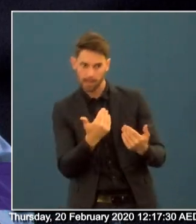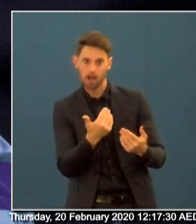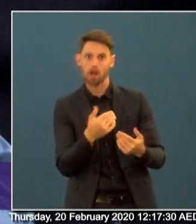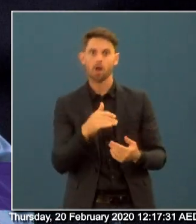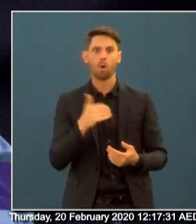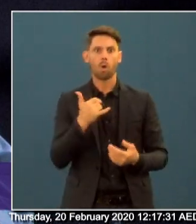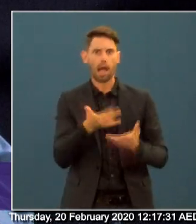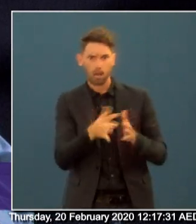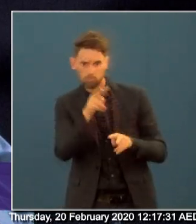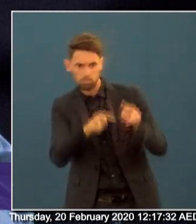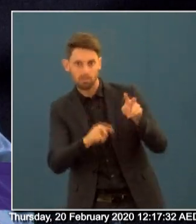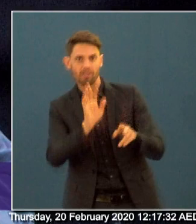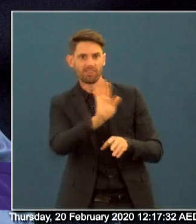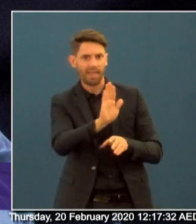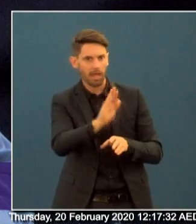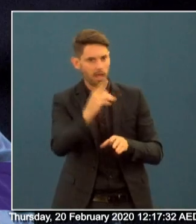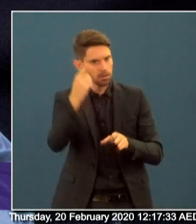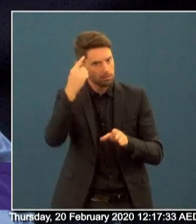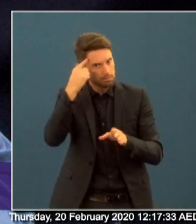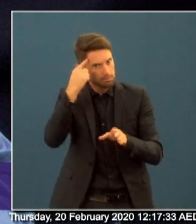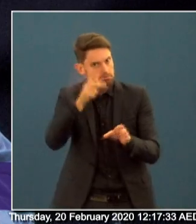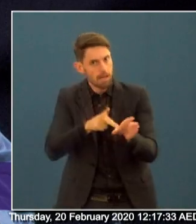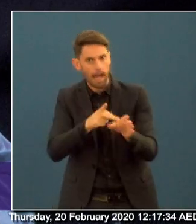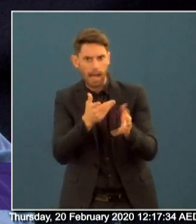through to careful health screening, before concluding that the change is